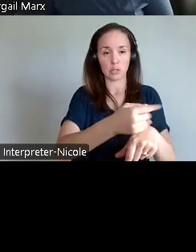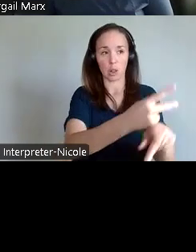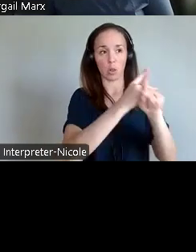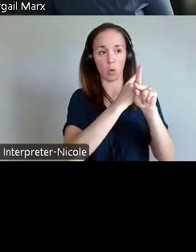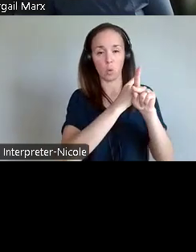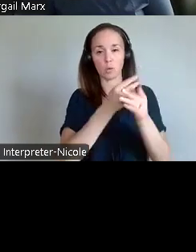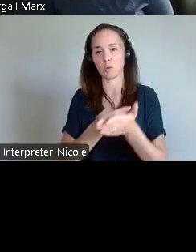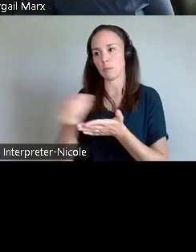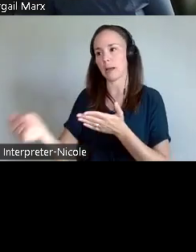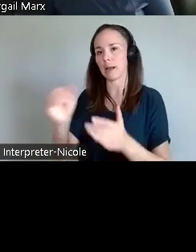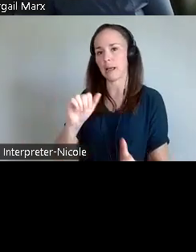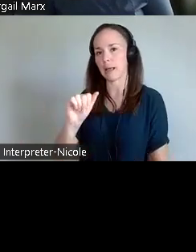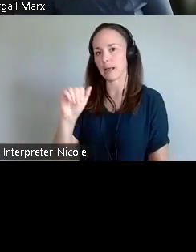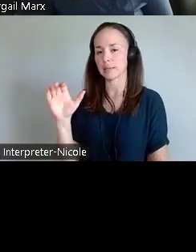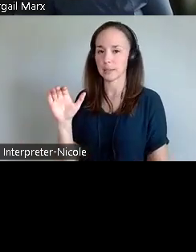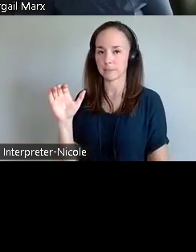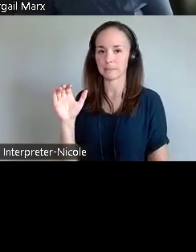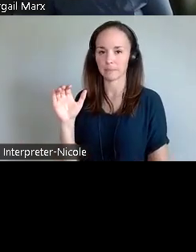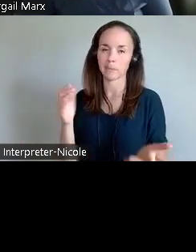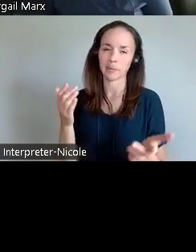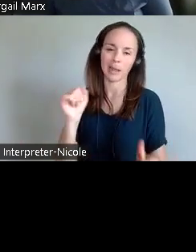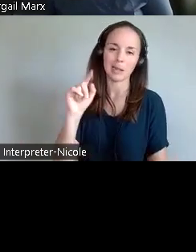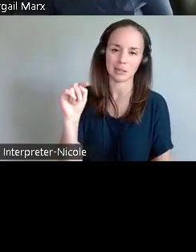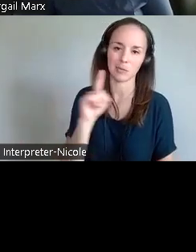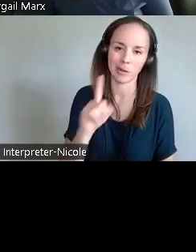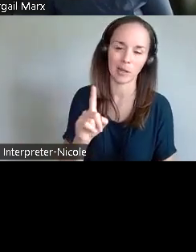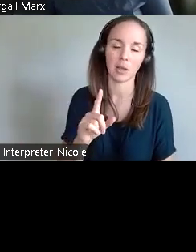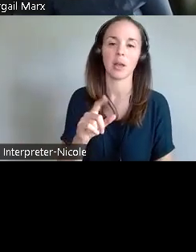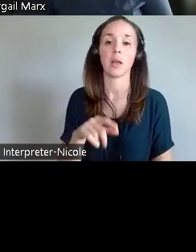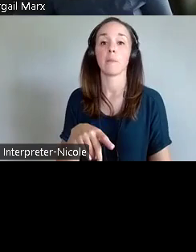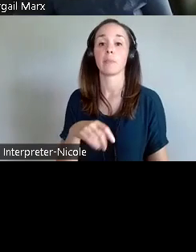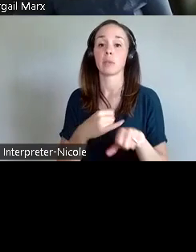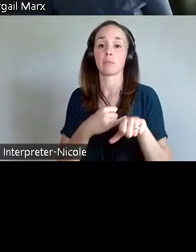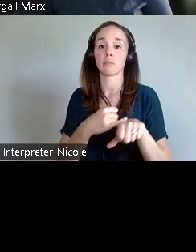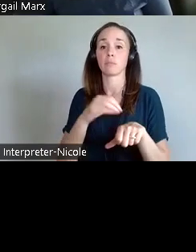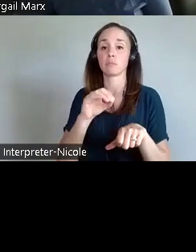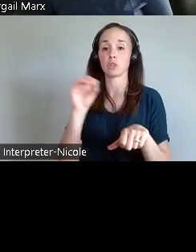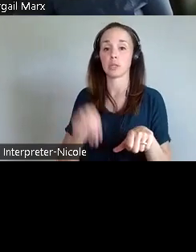AAC would certainly fall under that, and the loan rate for that is 4%, and I will